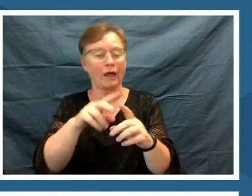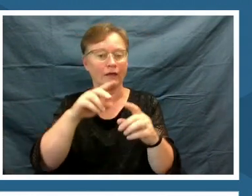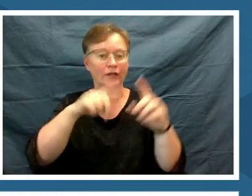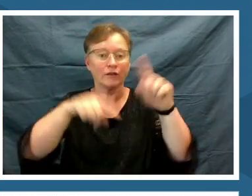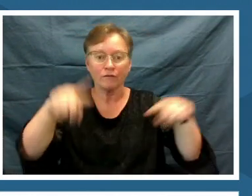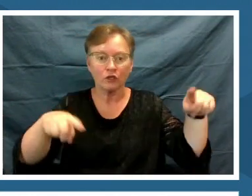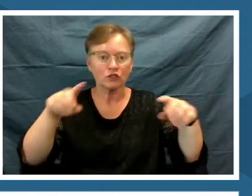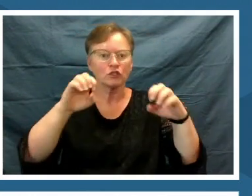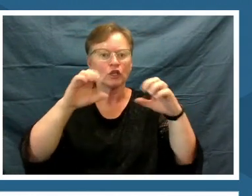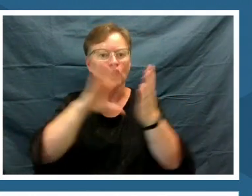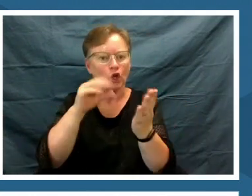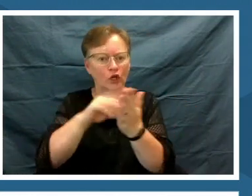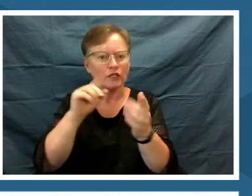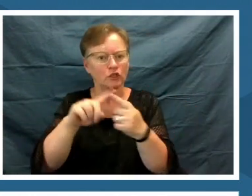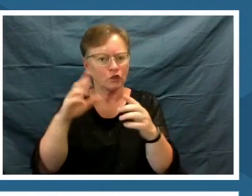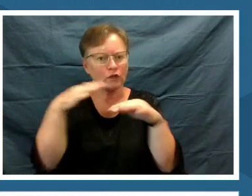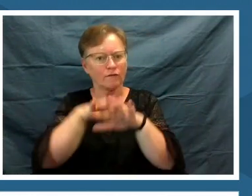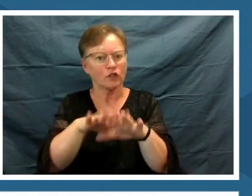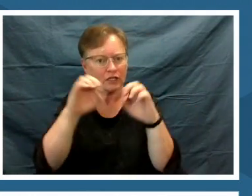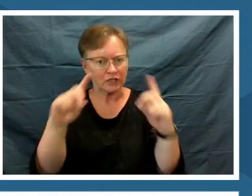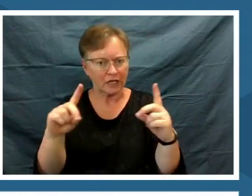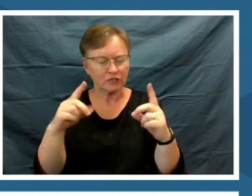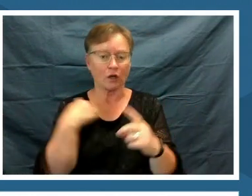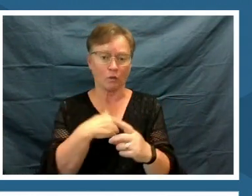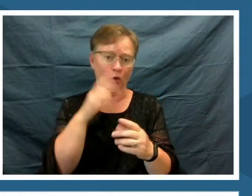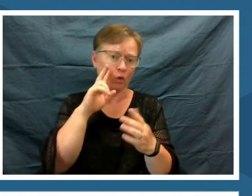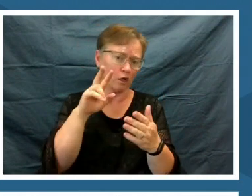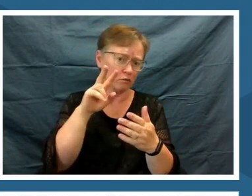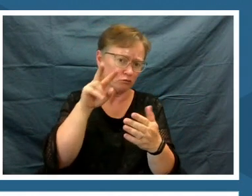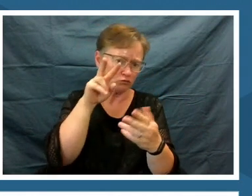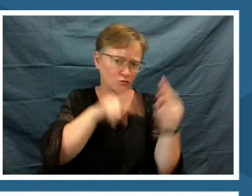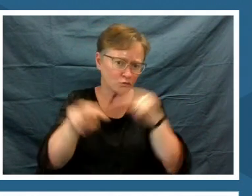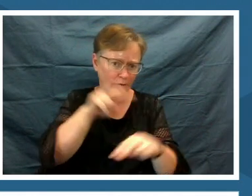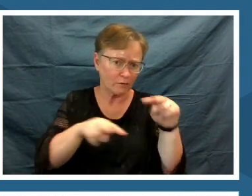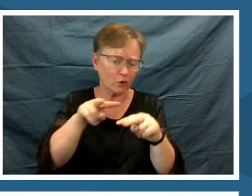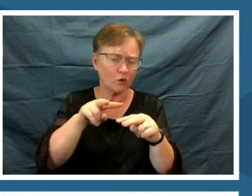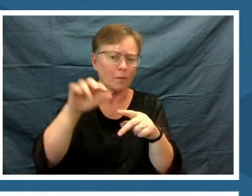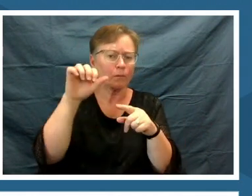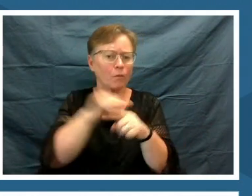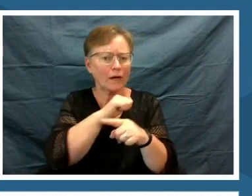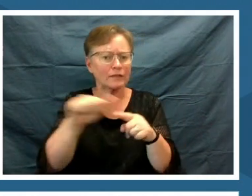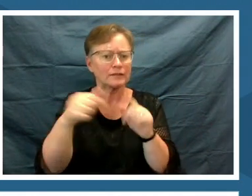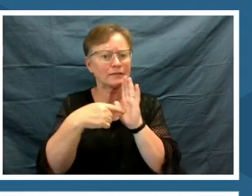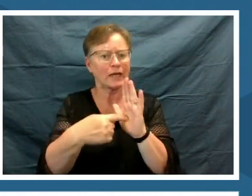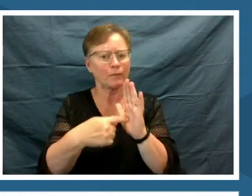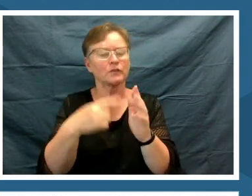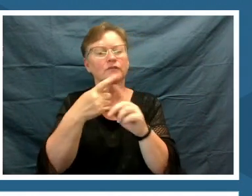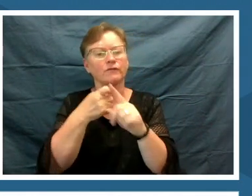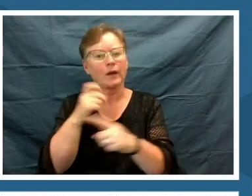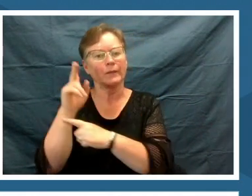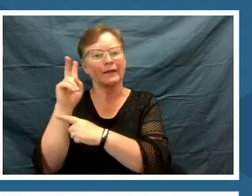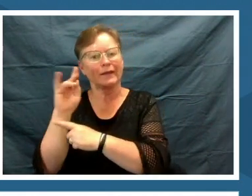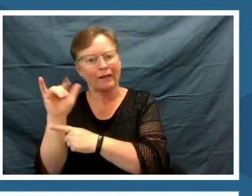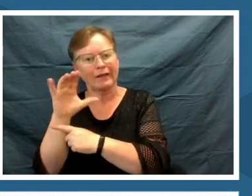and we'll review classroom examples from two k through 12 teachers kelly day and